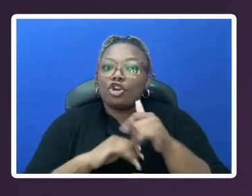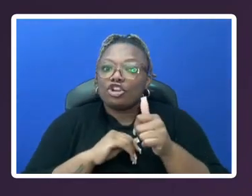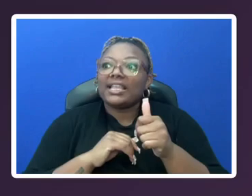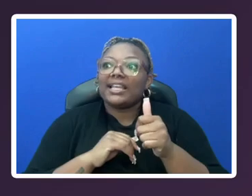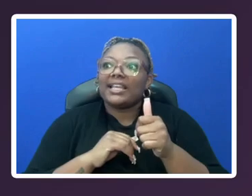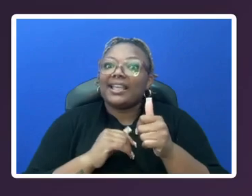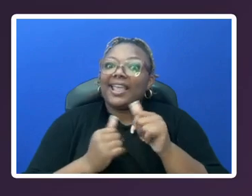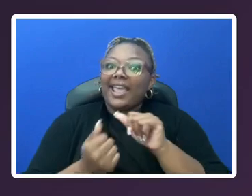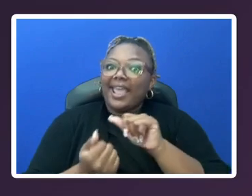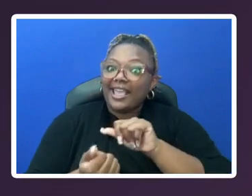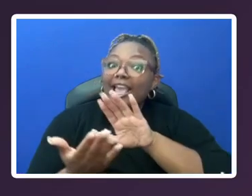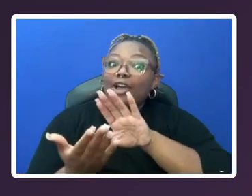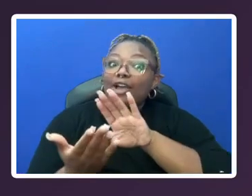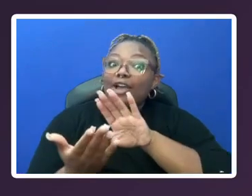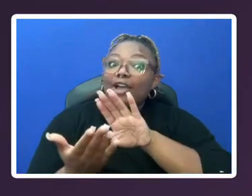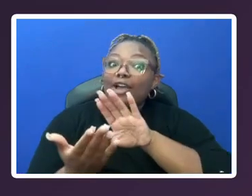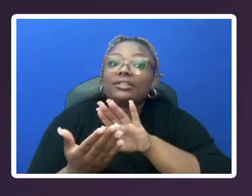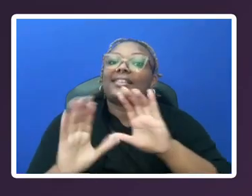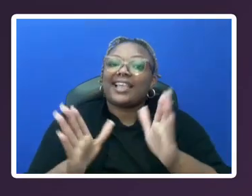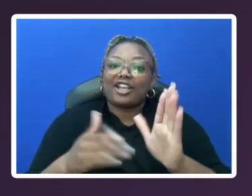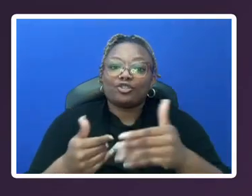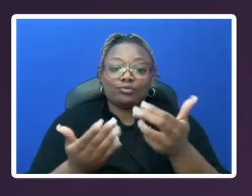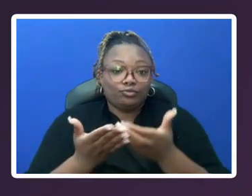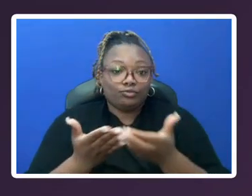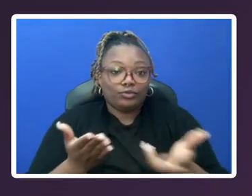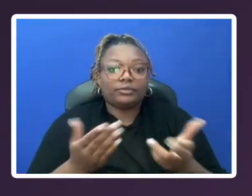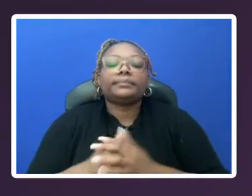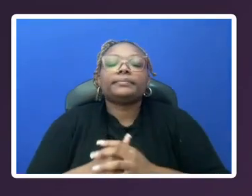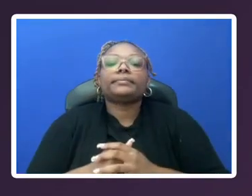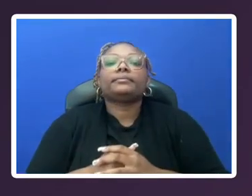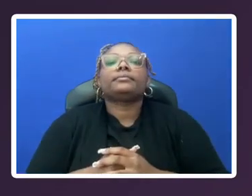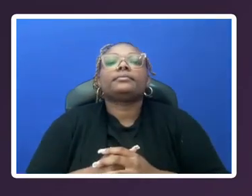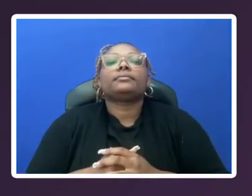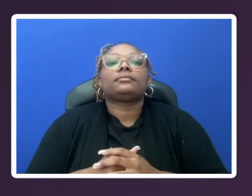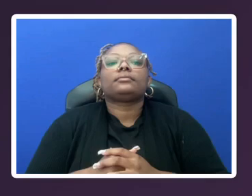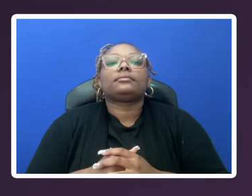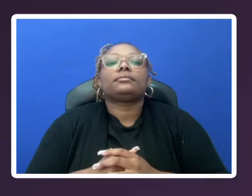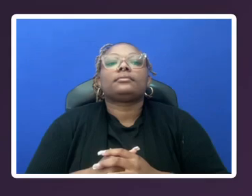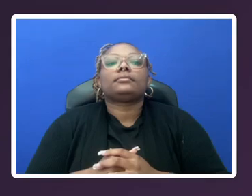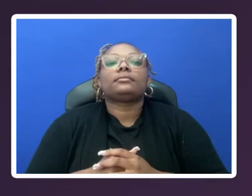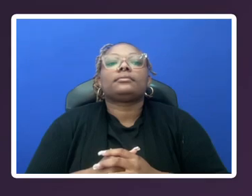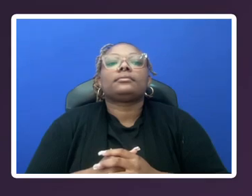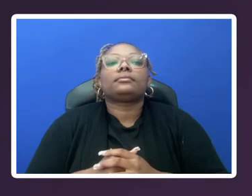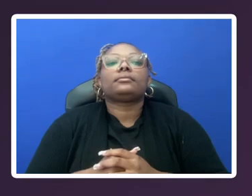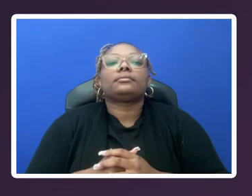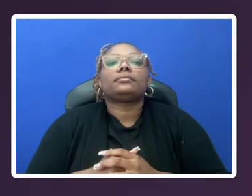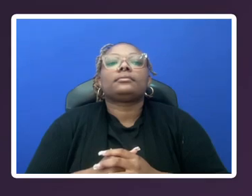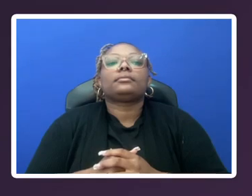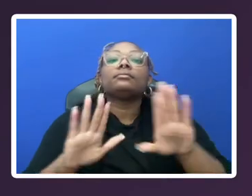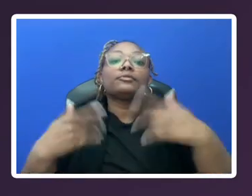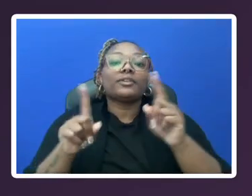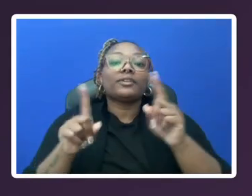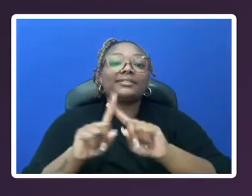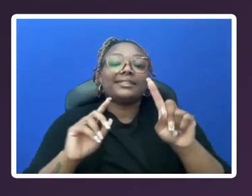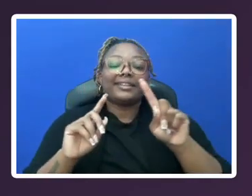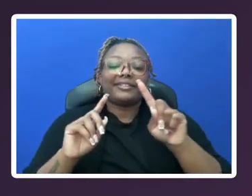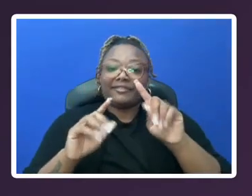resource. And it also provides just a host of activities. There's a graphic, a comic book,